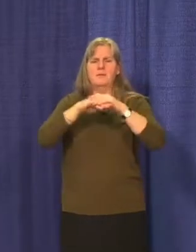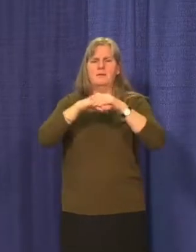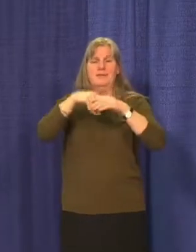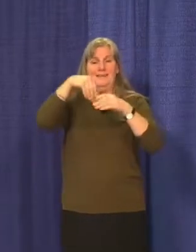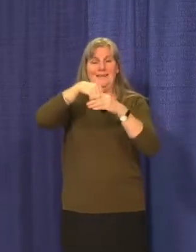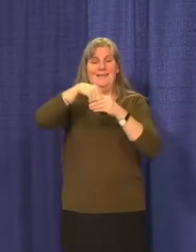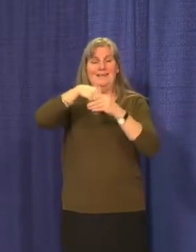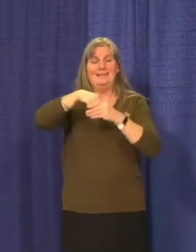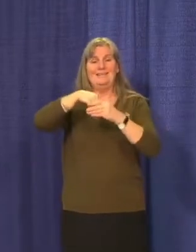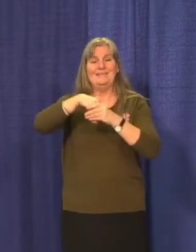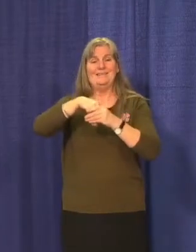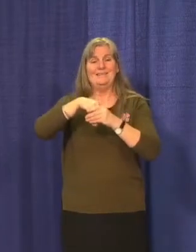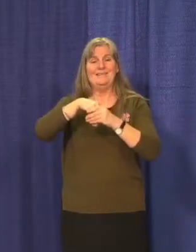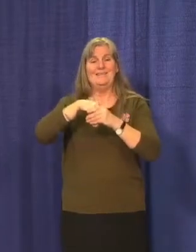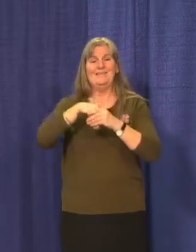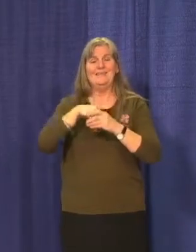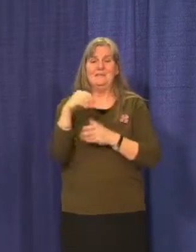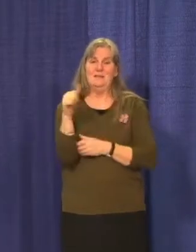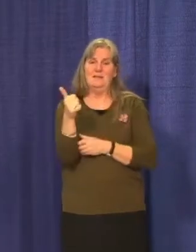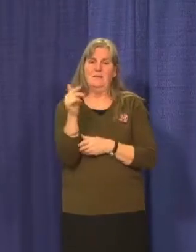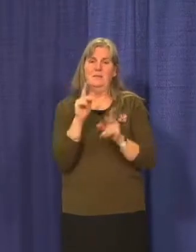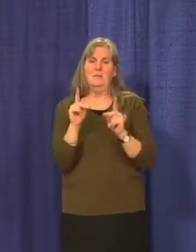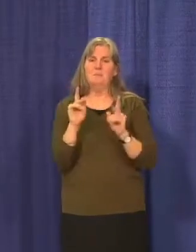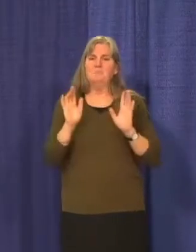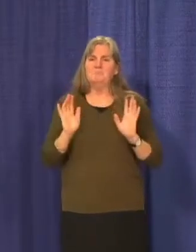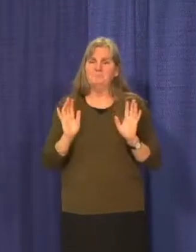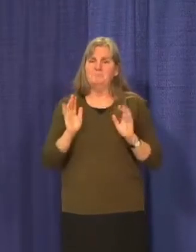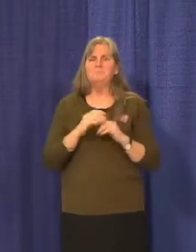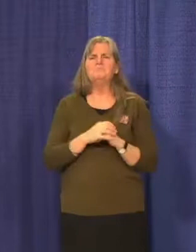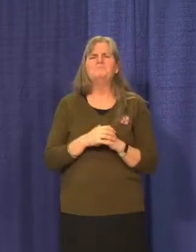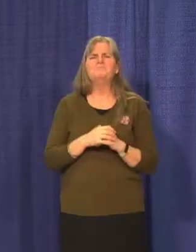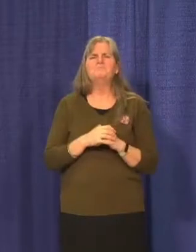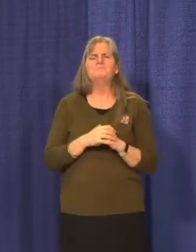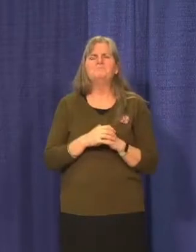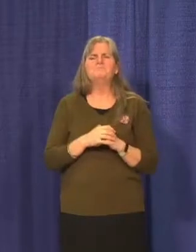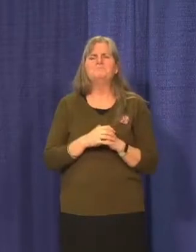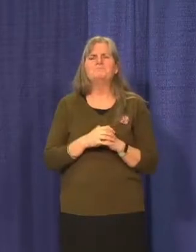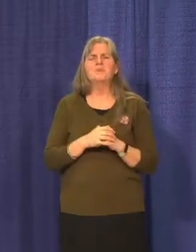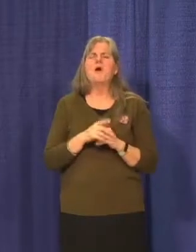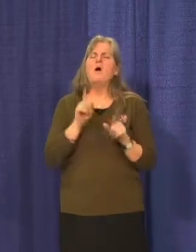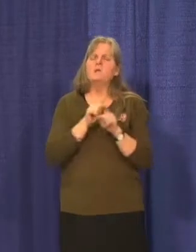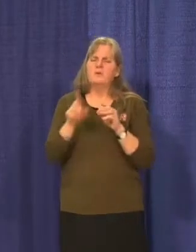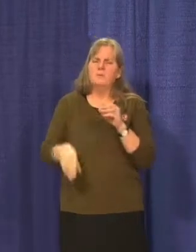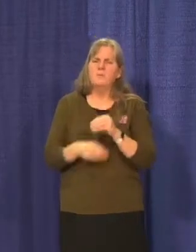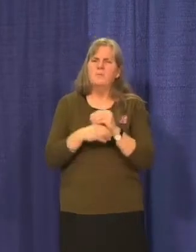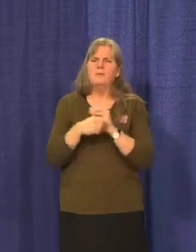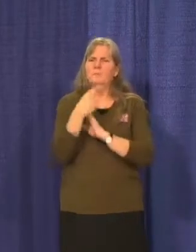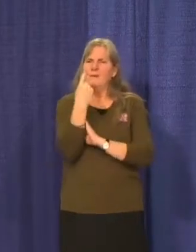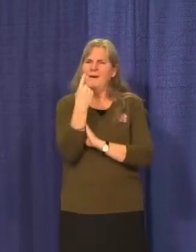limiting indoor gatherings to ten people. The plus one, of course is to